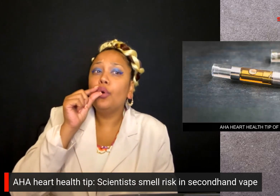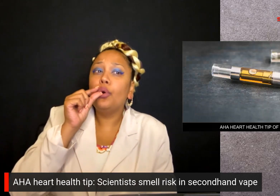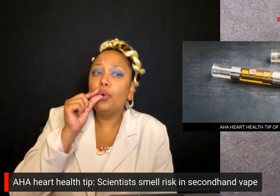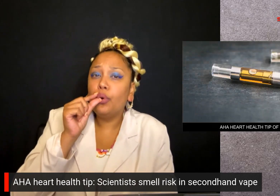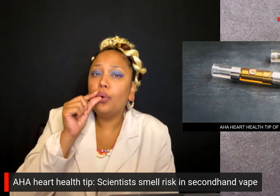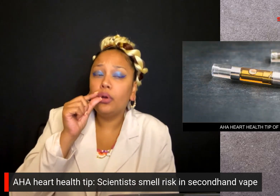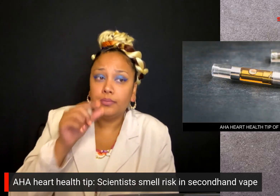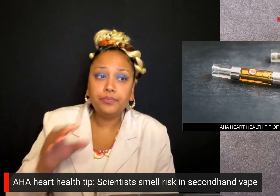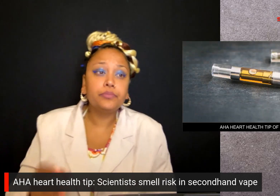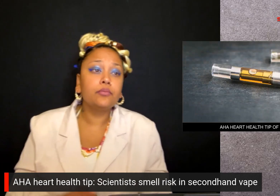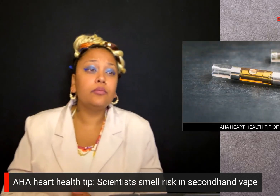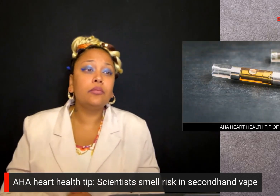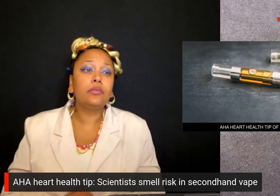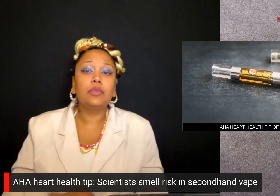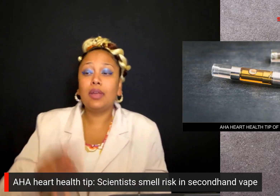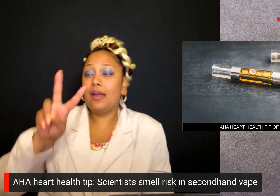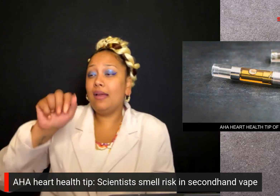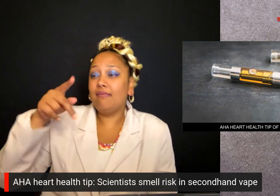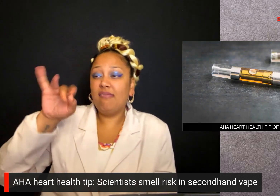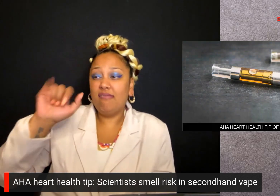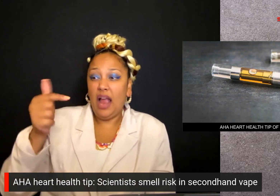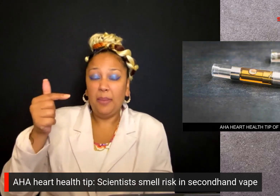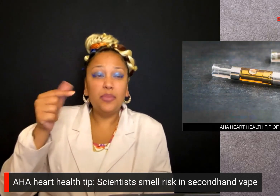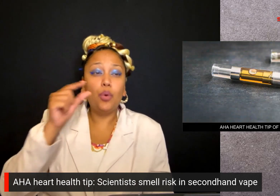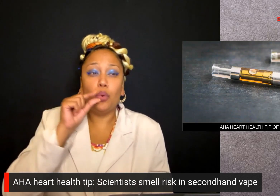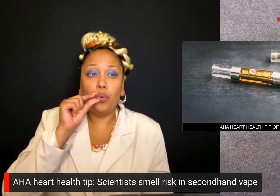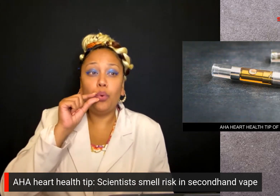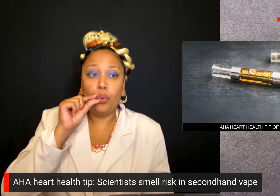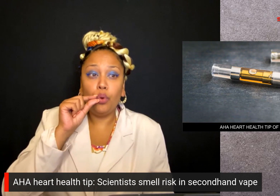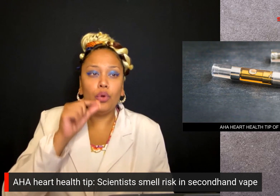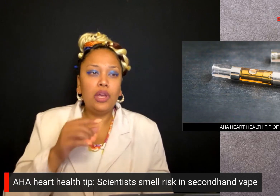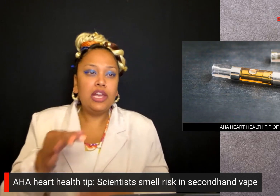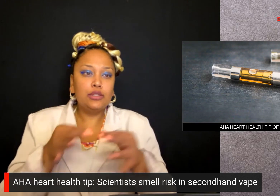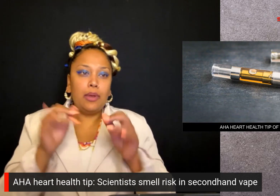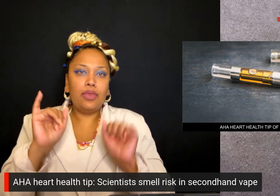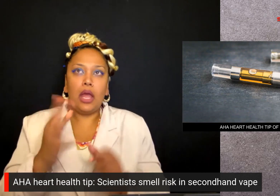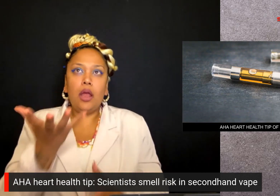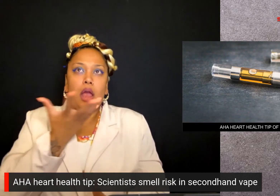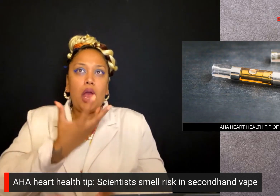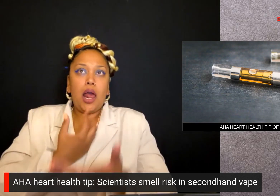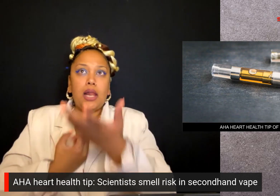do you know someone who vapes